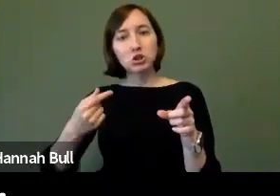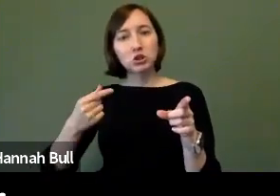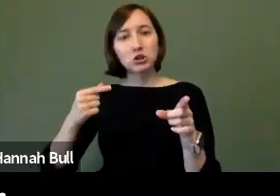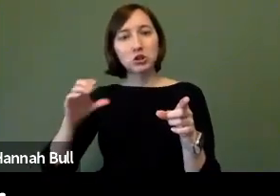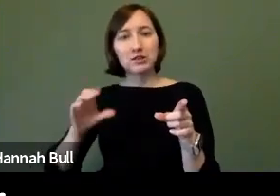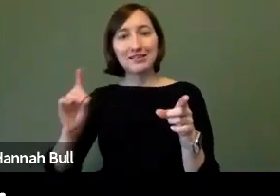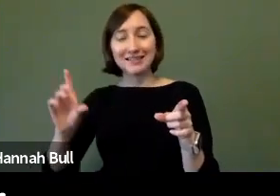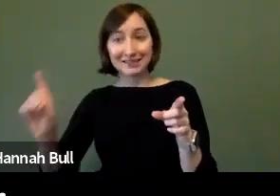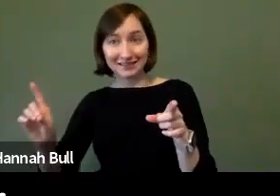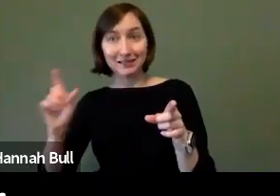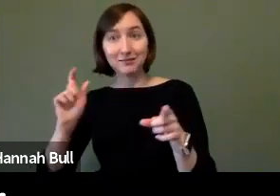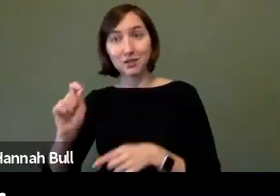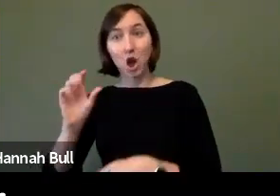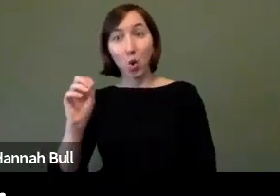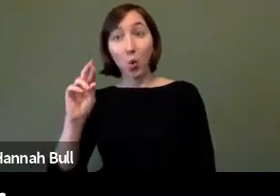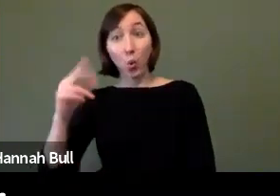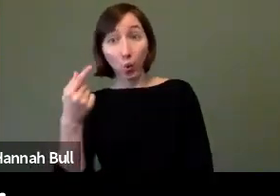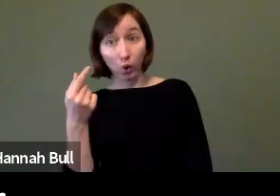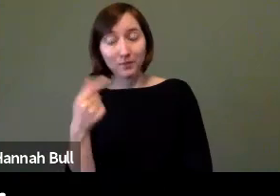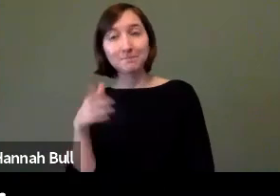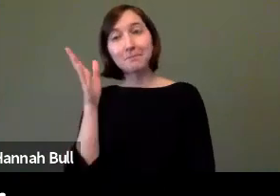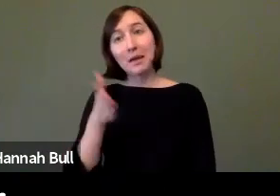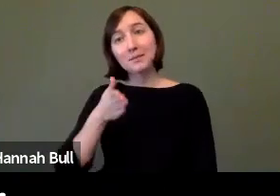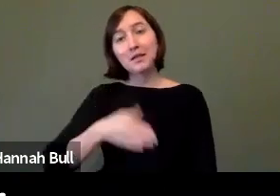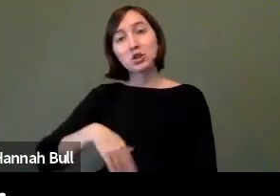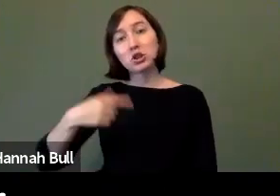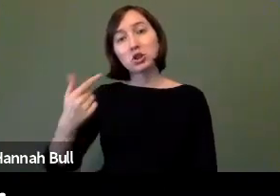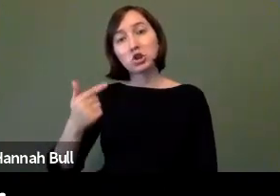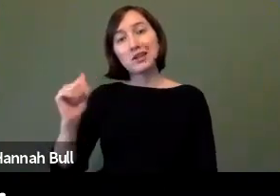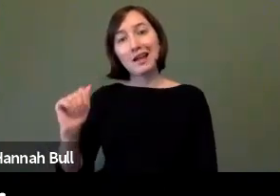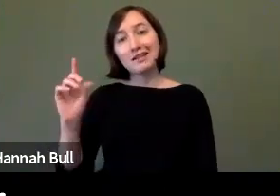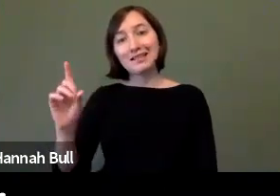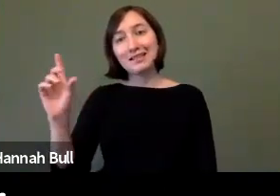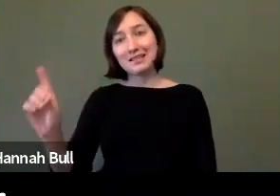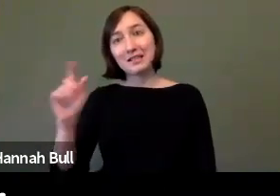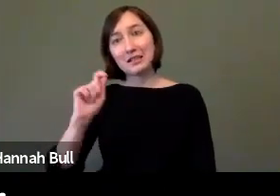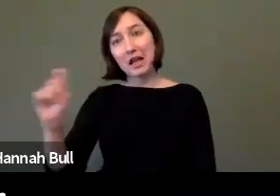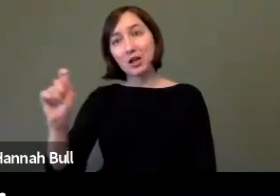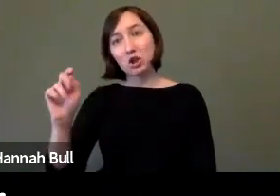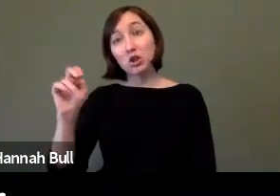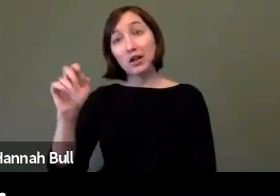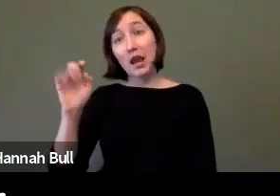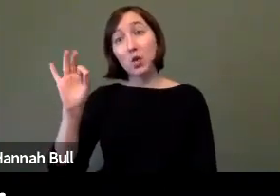It's GCDD.org/GADD-network.